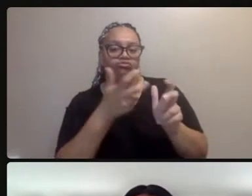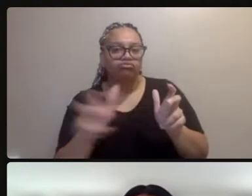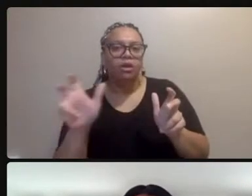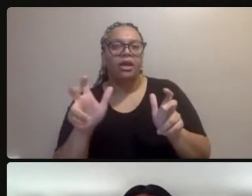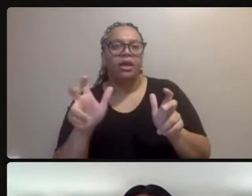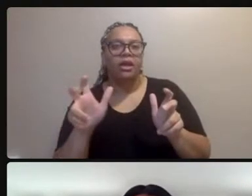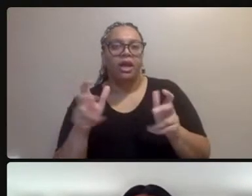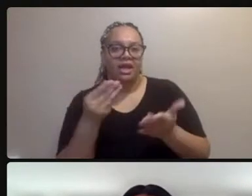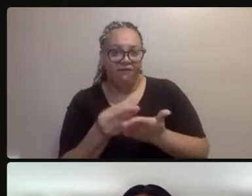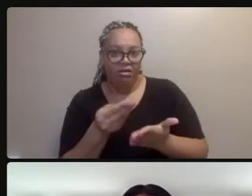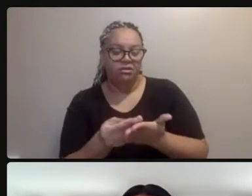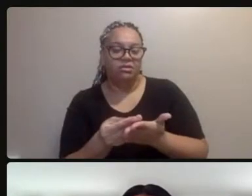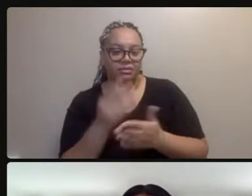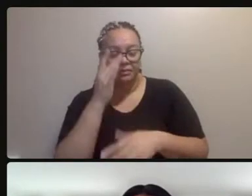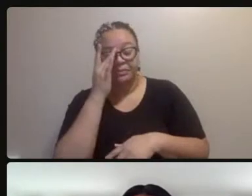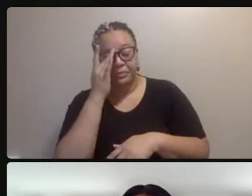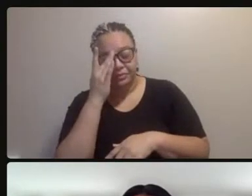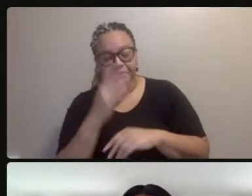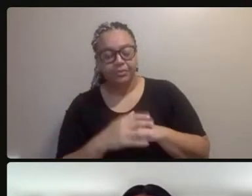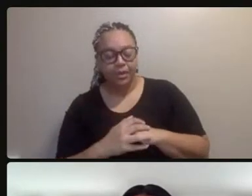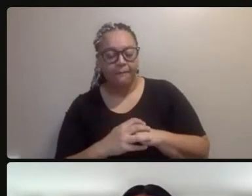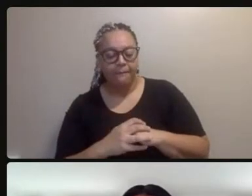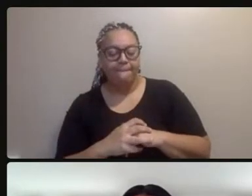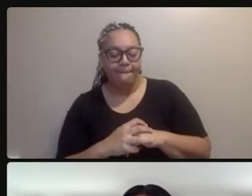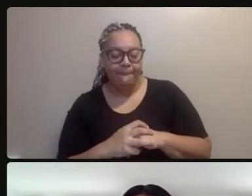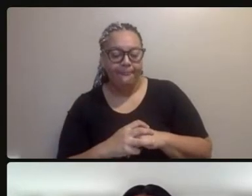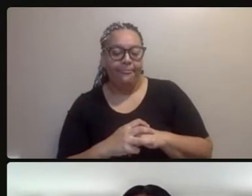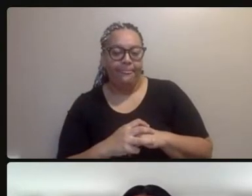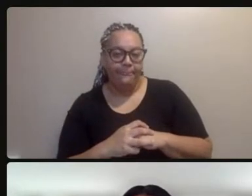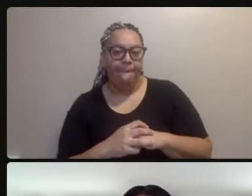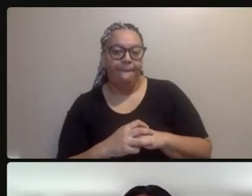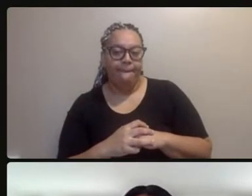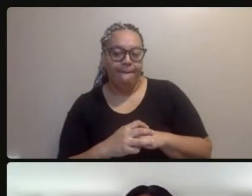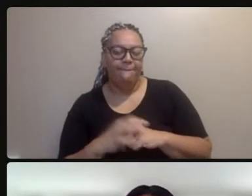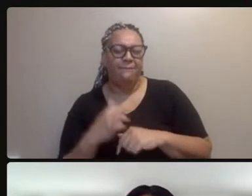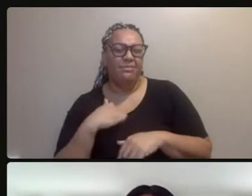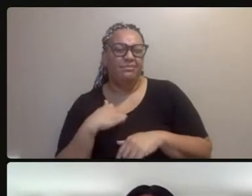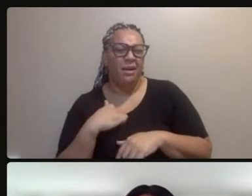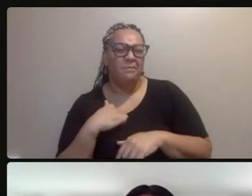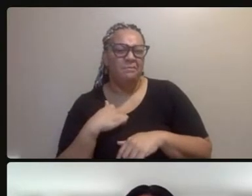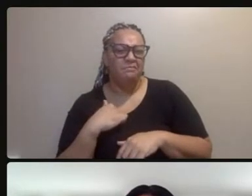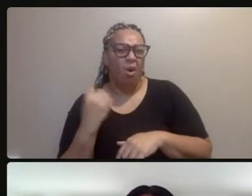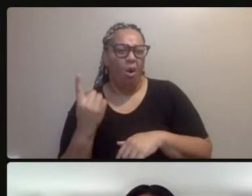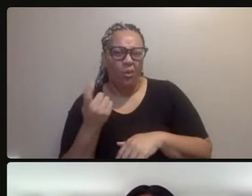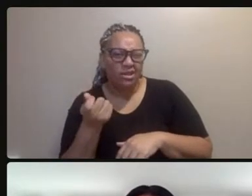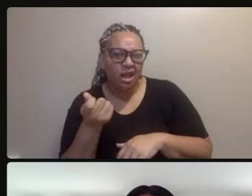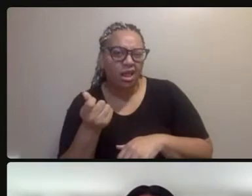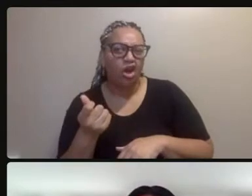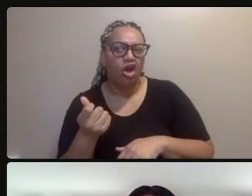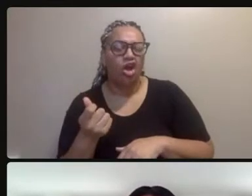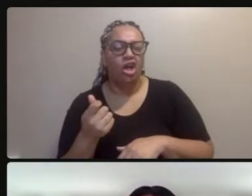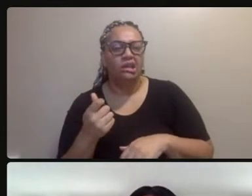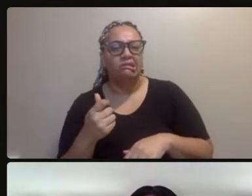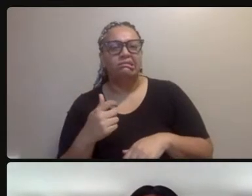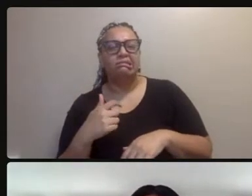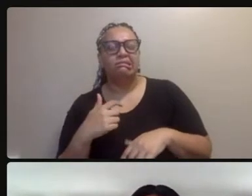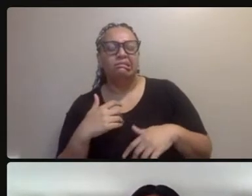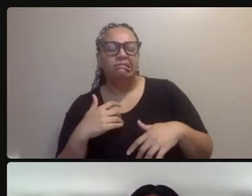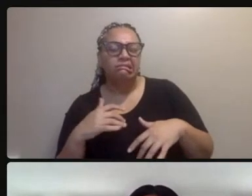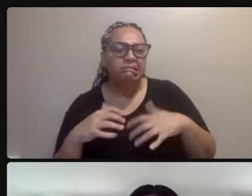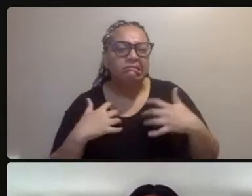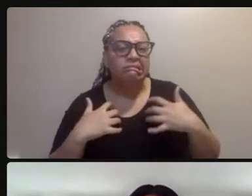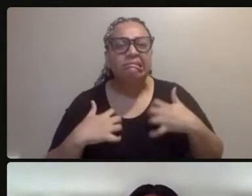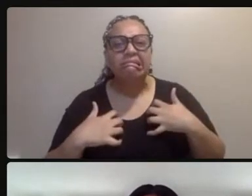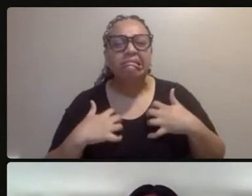DOES THE AVAILABLE DATA SUPPORT